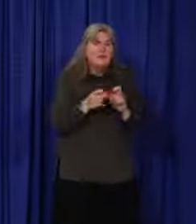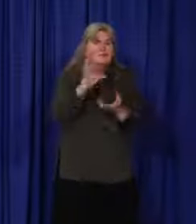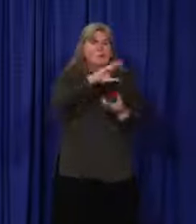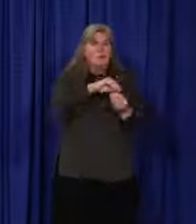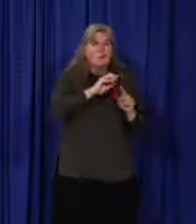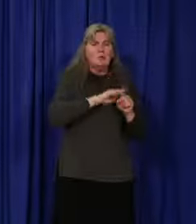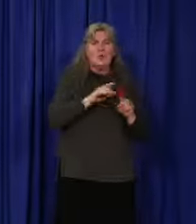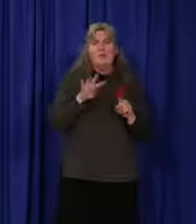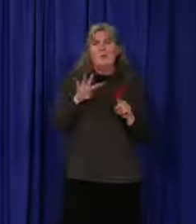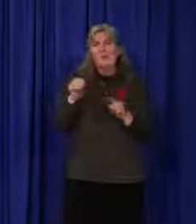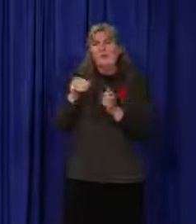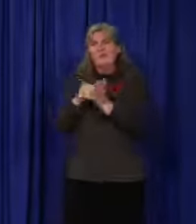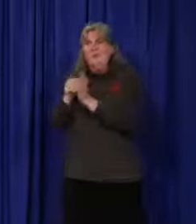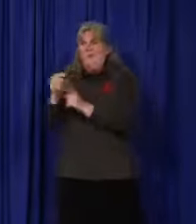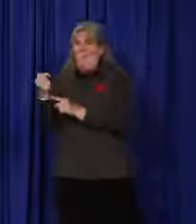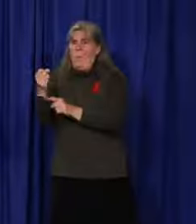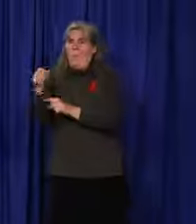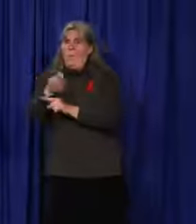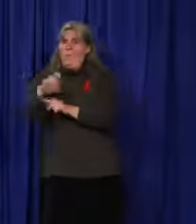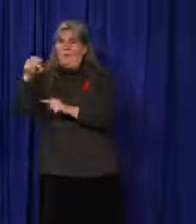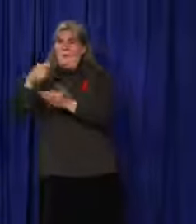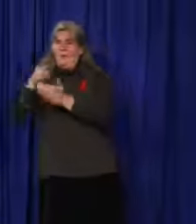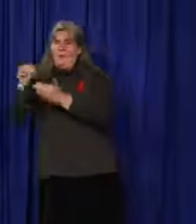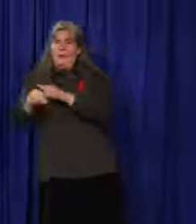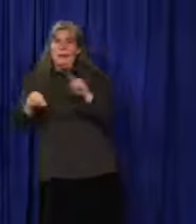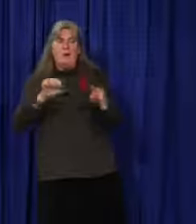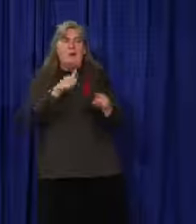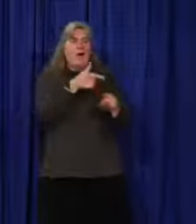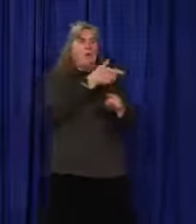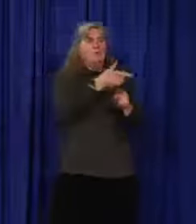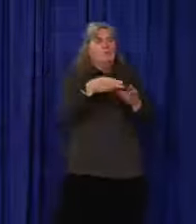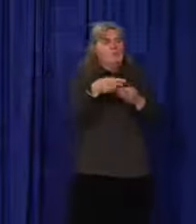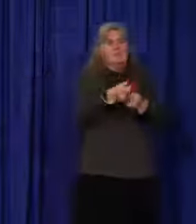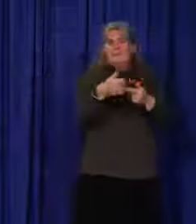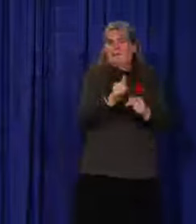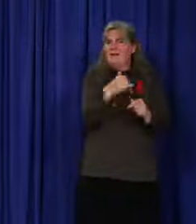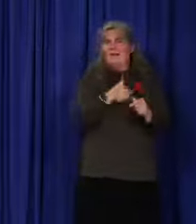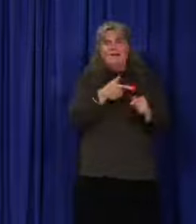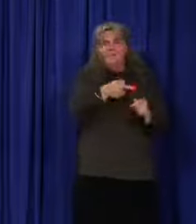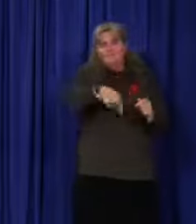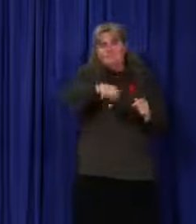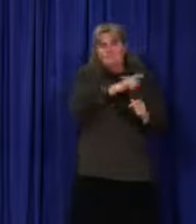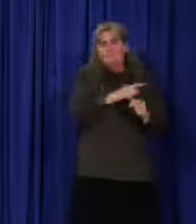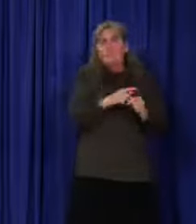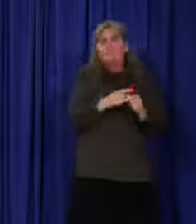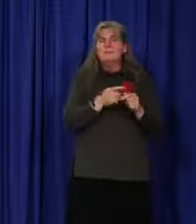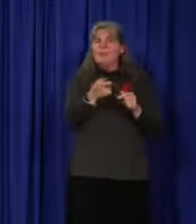counterpart in BC Dr. Bonnie Henry bring your travel manners with you. And that includes deference to the communities and making sure